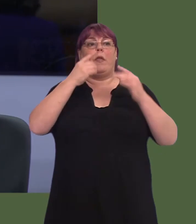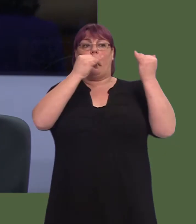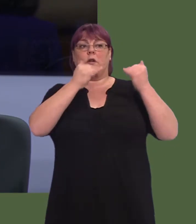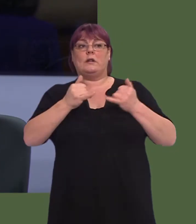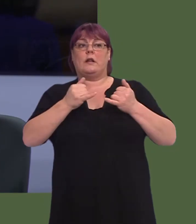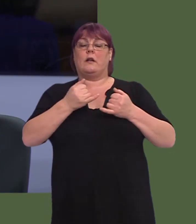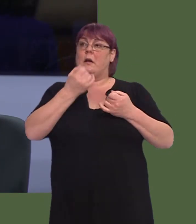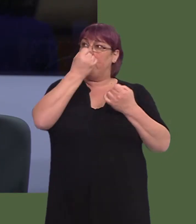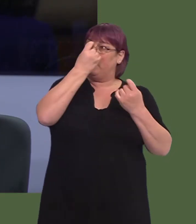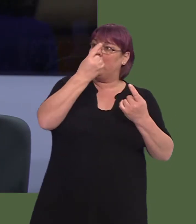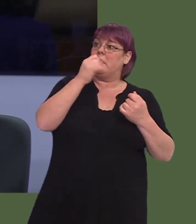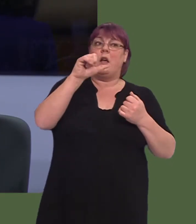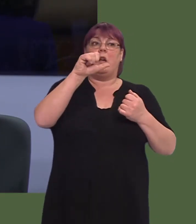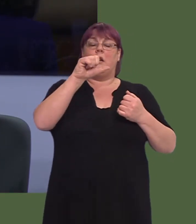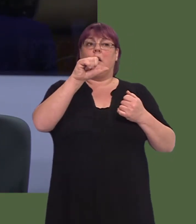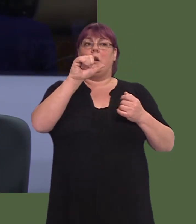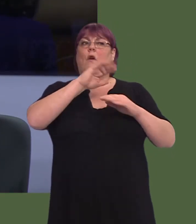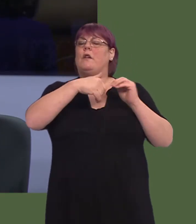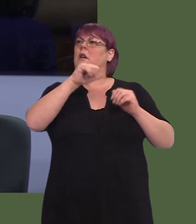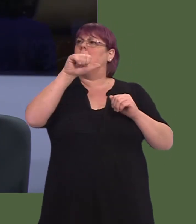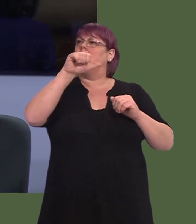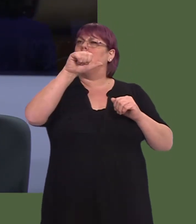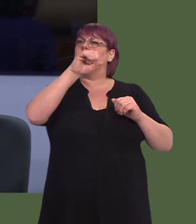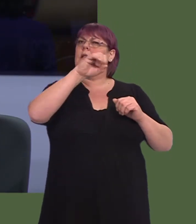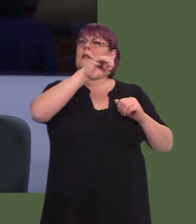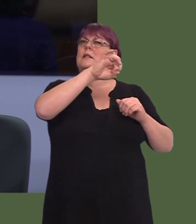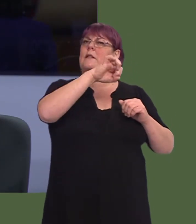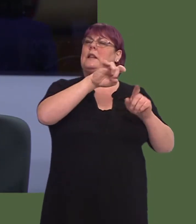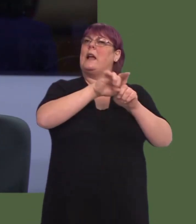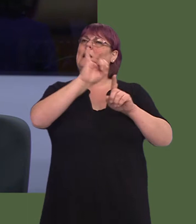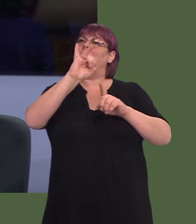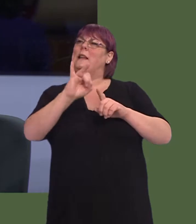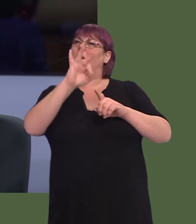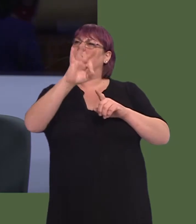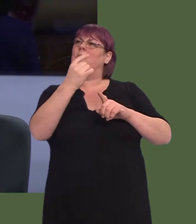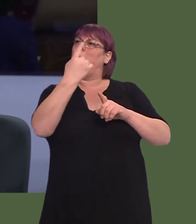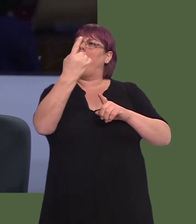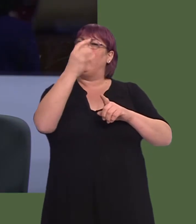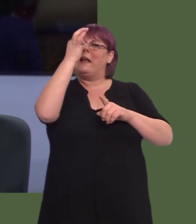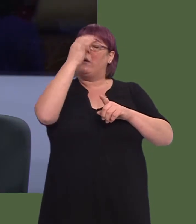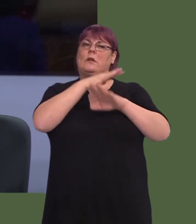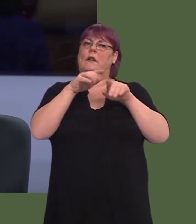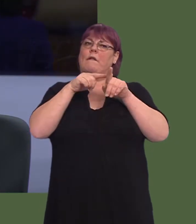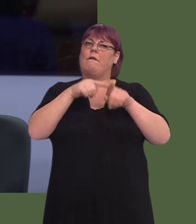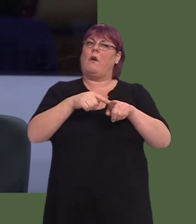170óand 81 councils failed to comply with the statutory timetable for publishing their